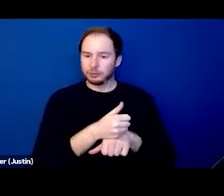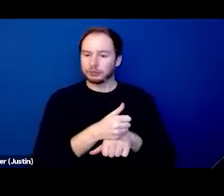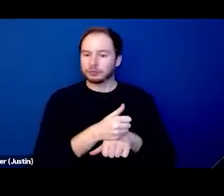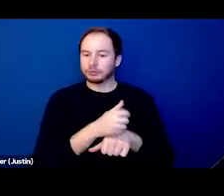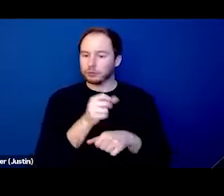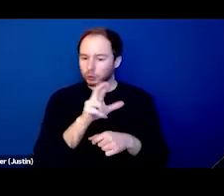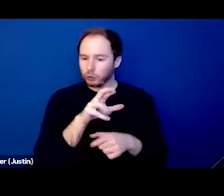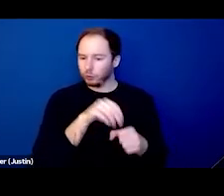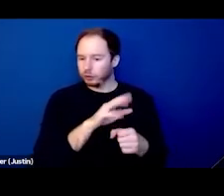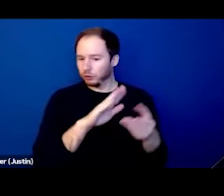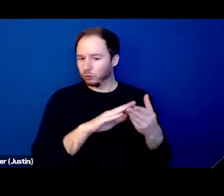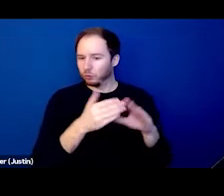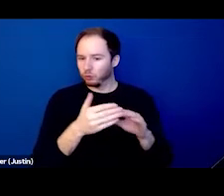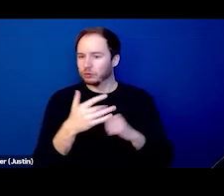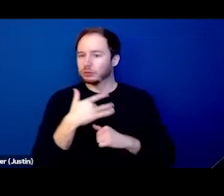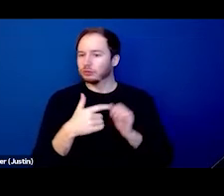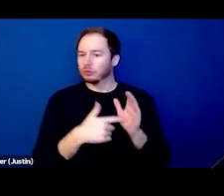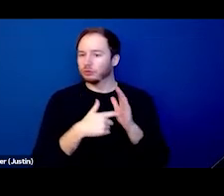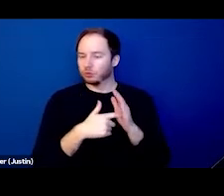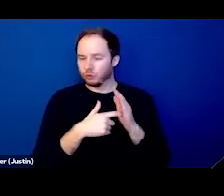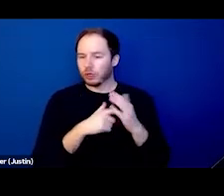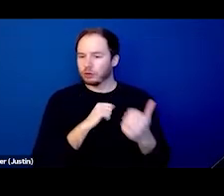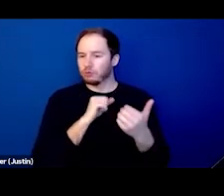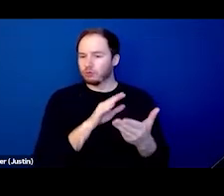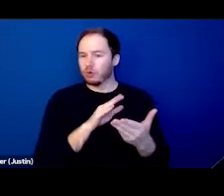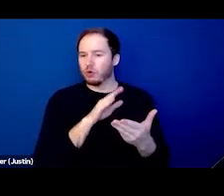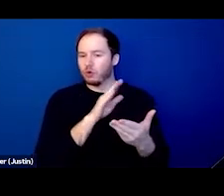it often requires approaching tribal leadership,